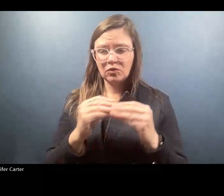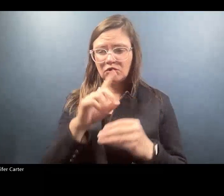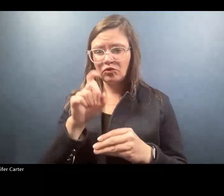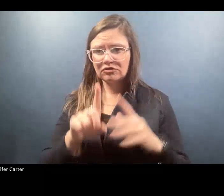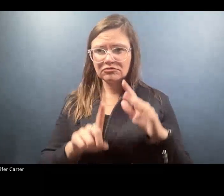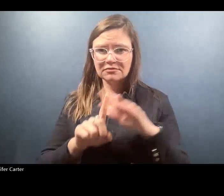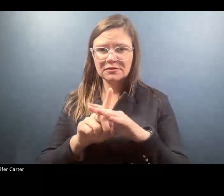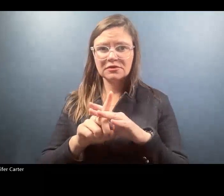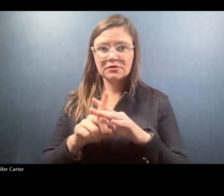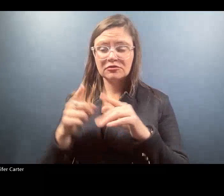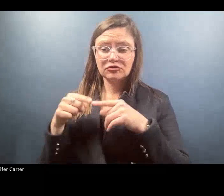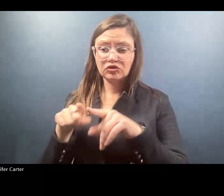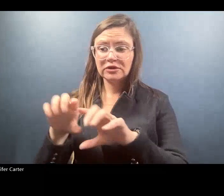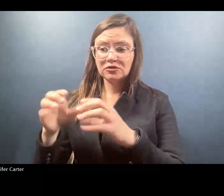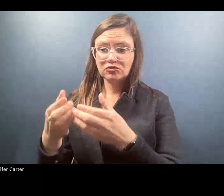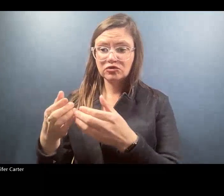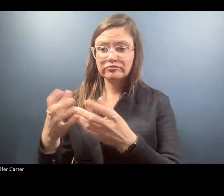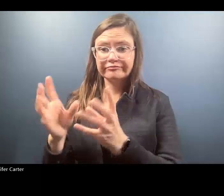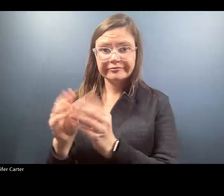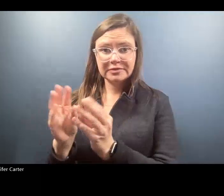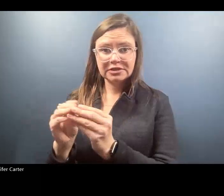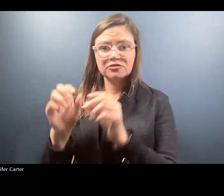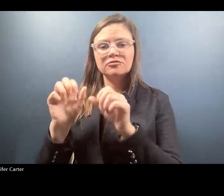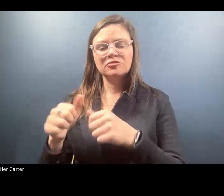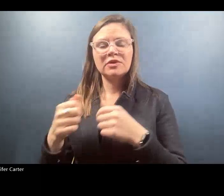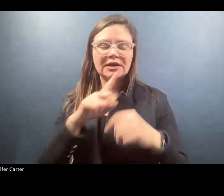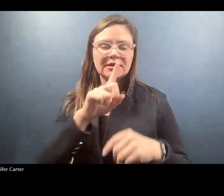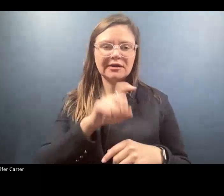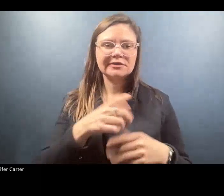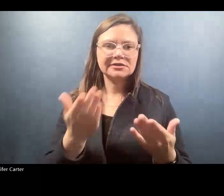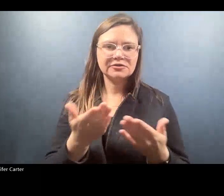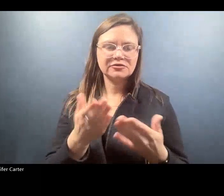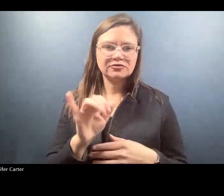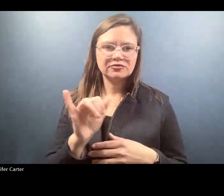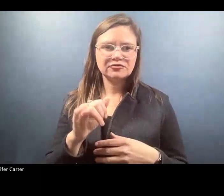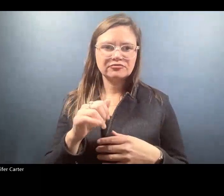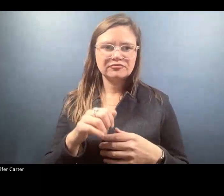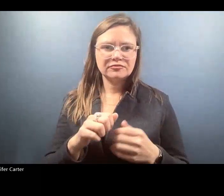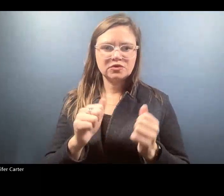you're welcome to report those back to the group as well. So we can have that as part of our discussion too.